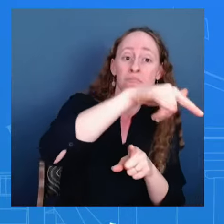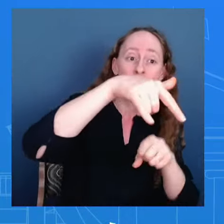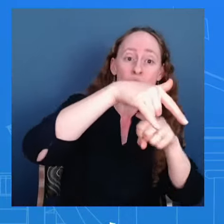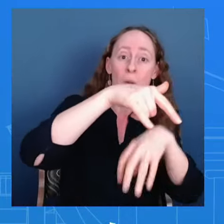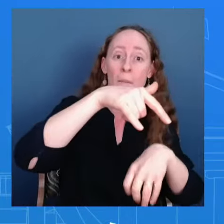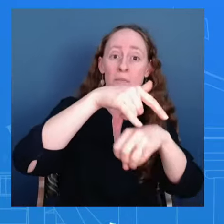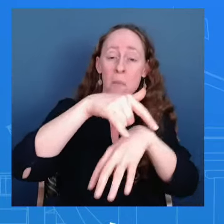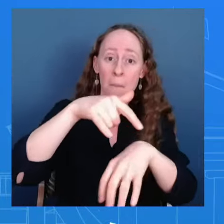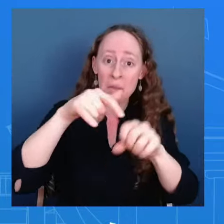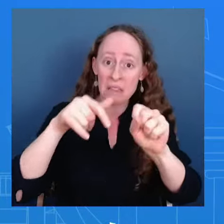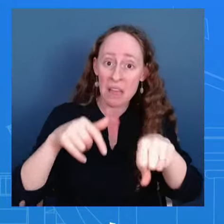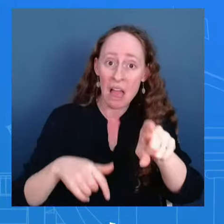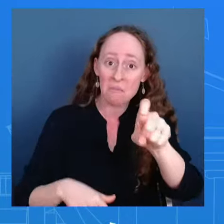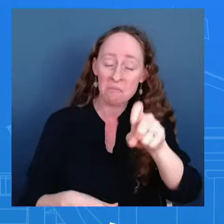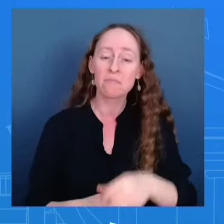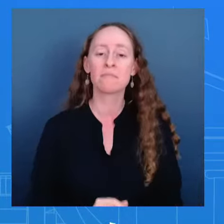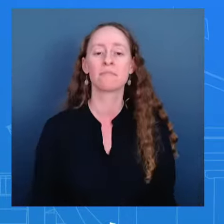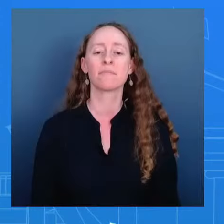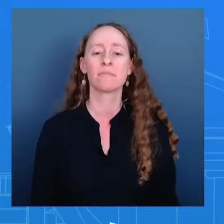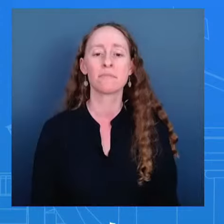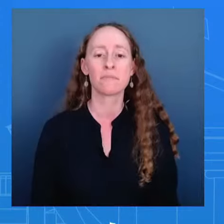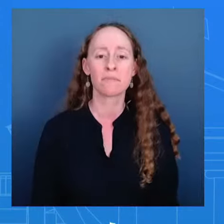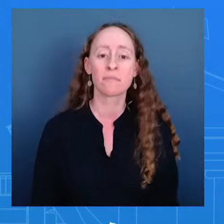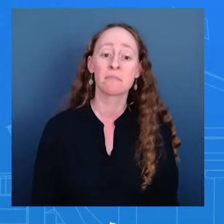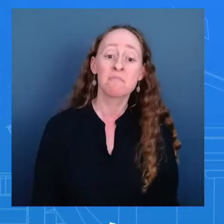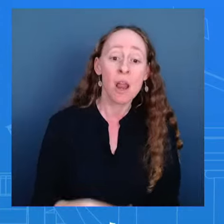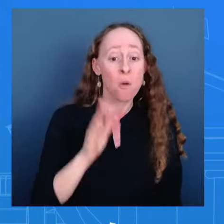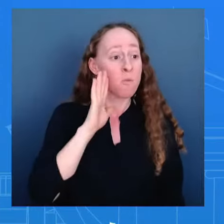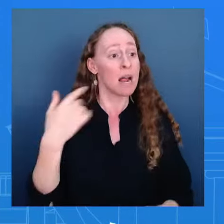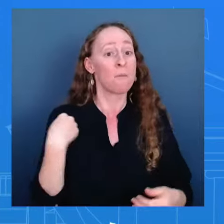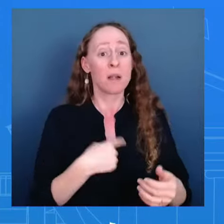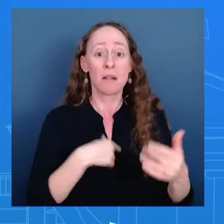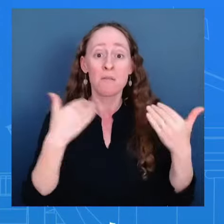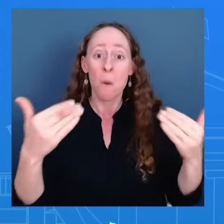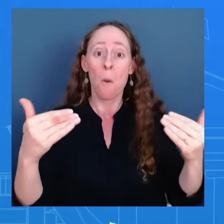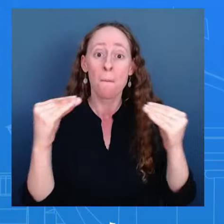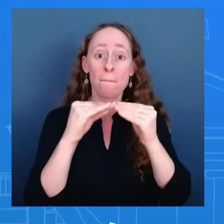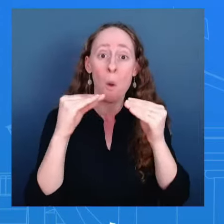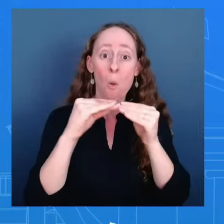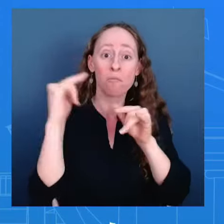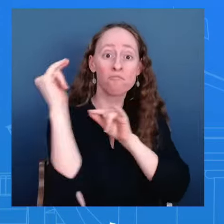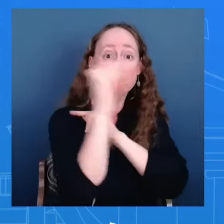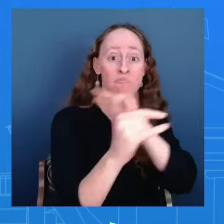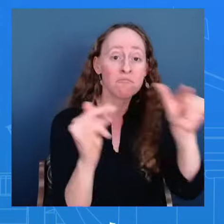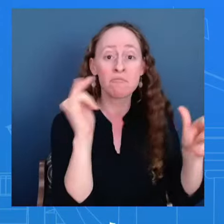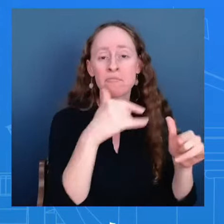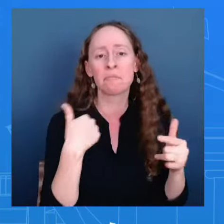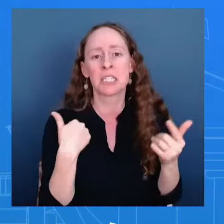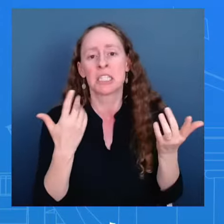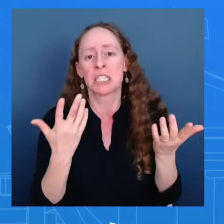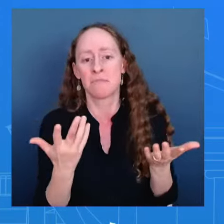in air drops to supplement the problems that we've had with weather on the temporary pier. But the Pentagon would know more than I would.